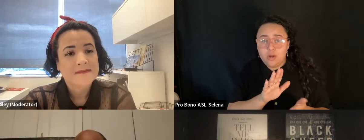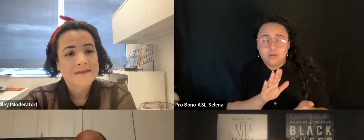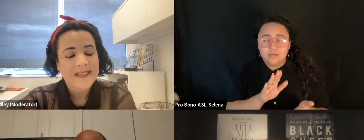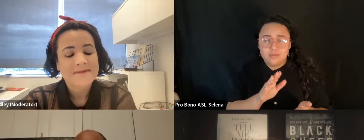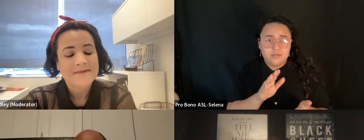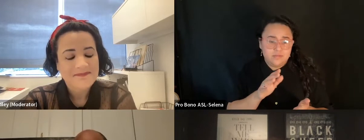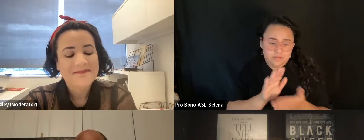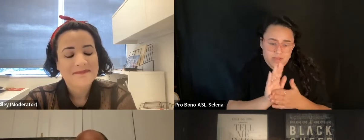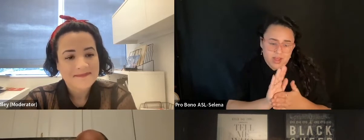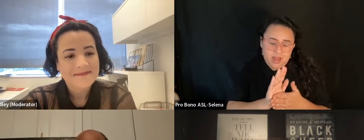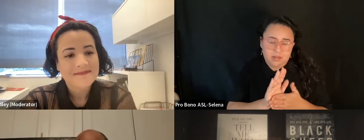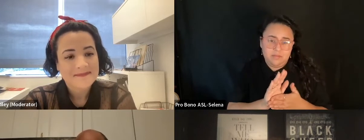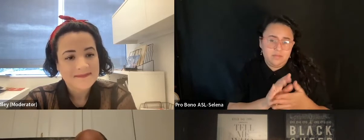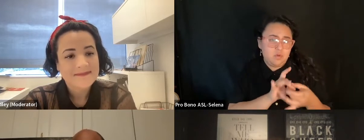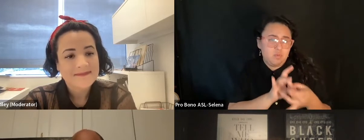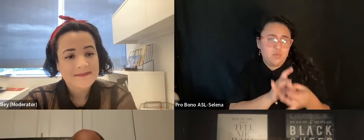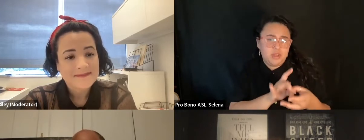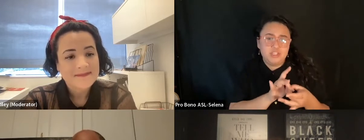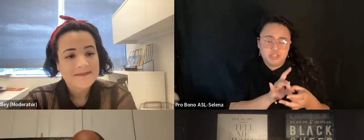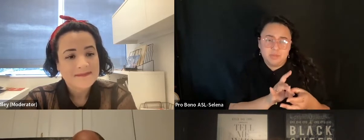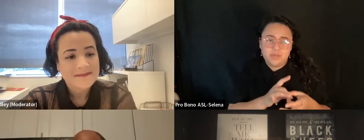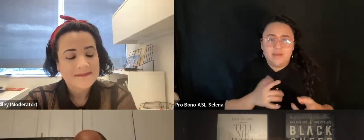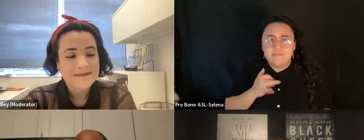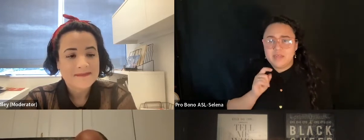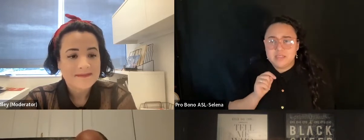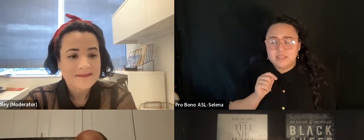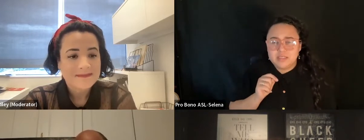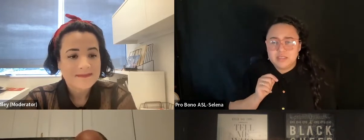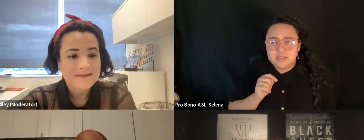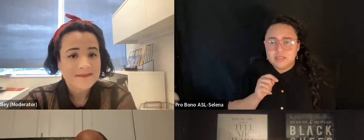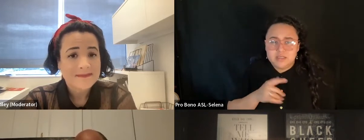That's part of the reason for making the film is for me to understand on a personal level why they felt it.